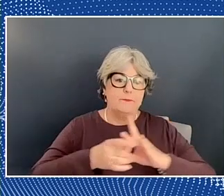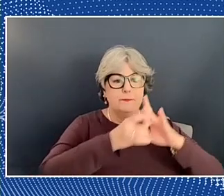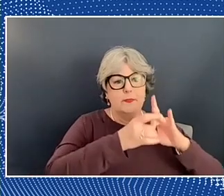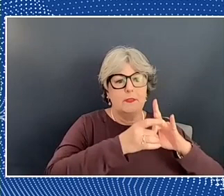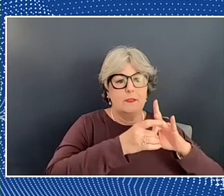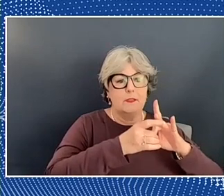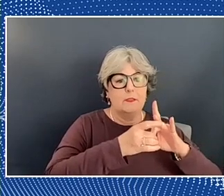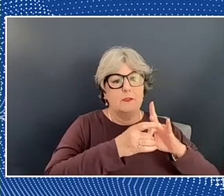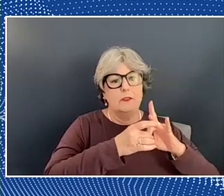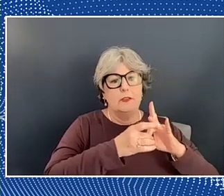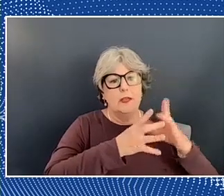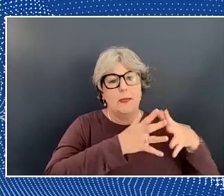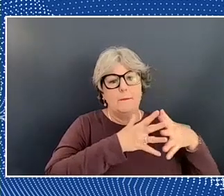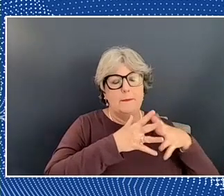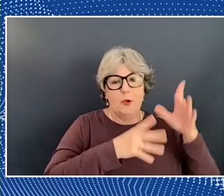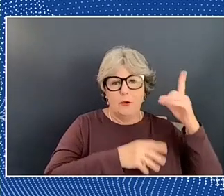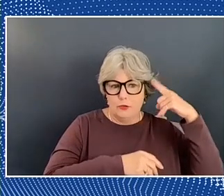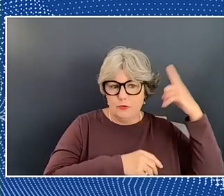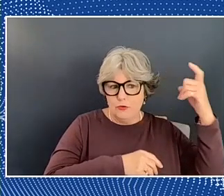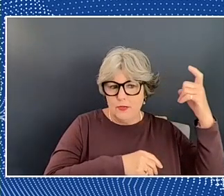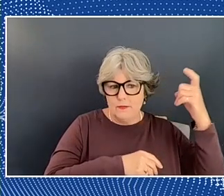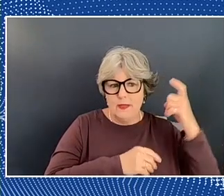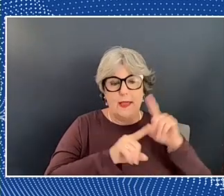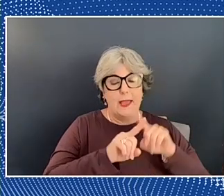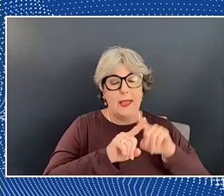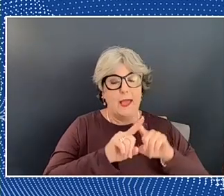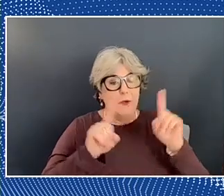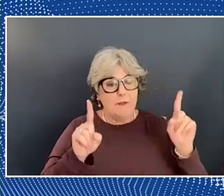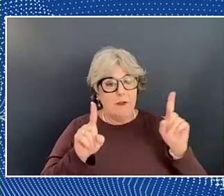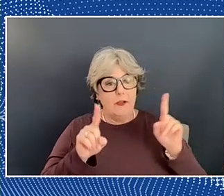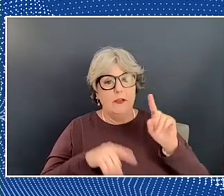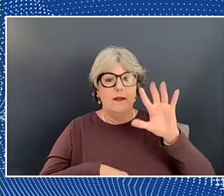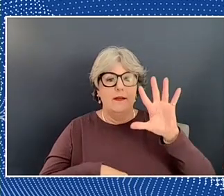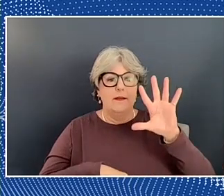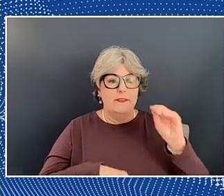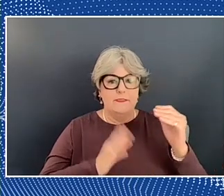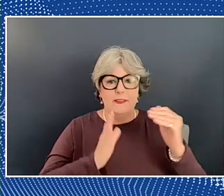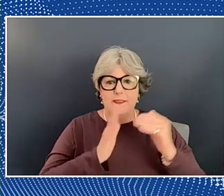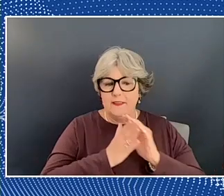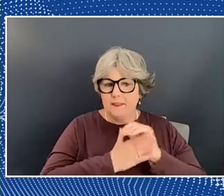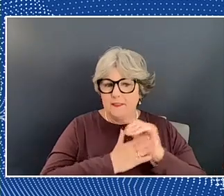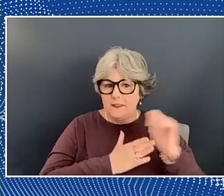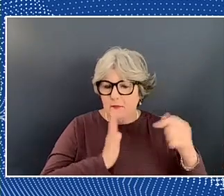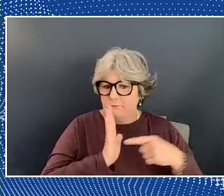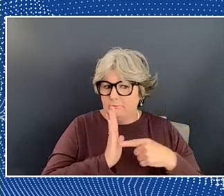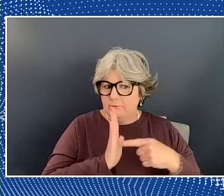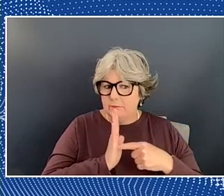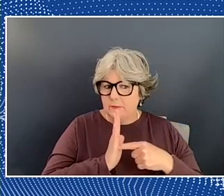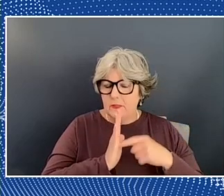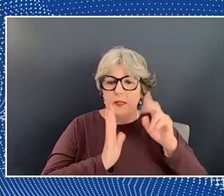the American Dream. However, with over $50,000 in student debt undergraduate and graduate, the American